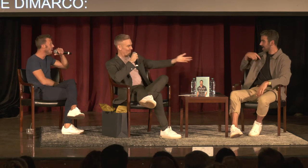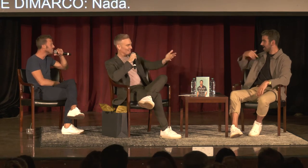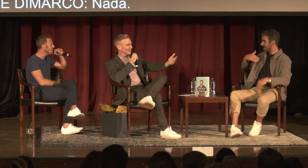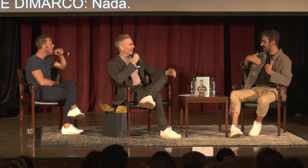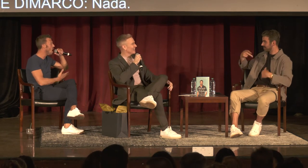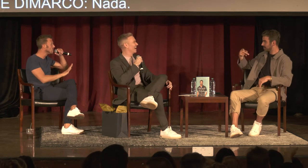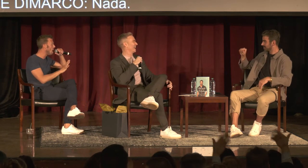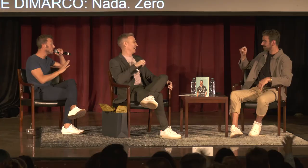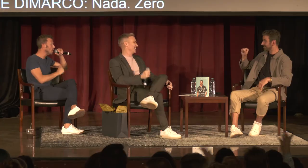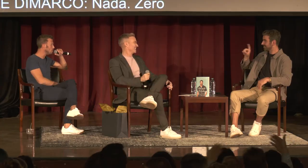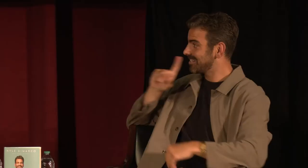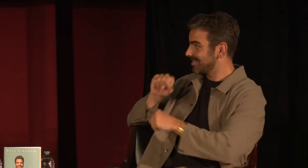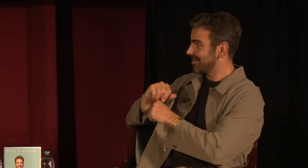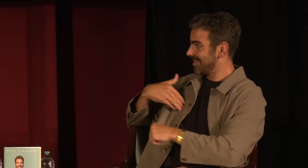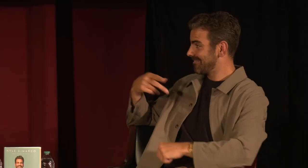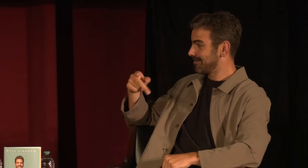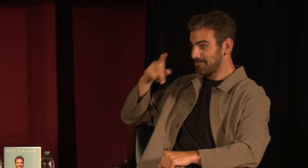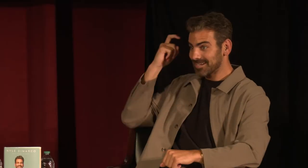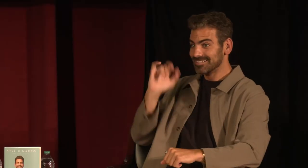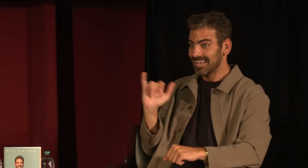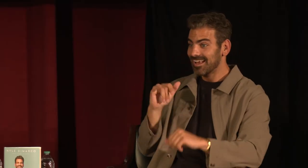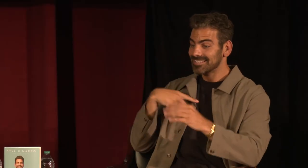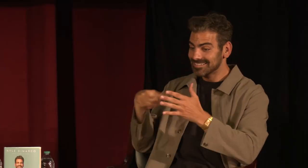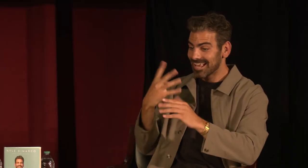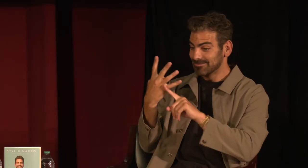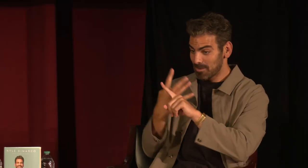Honestly, I'll tell you, I have PTSD, literally, because